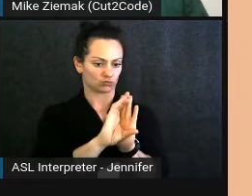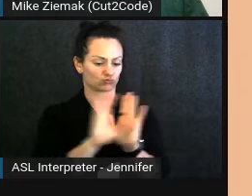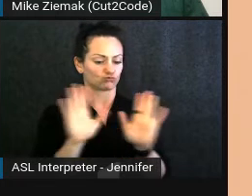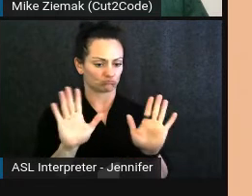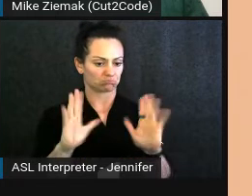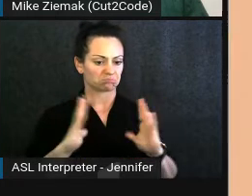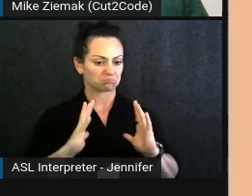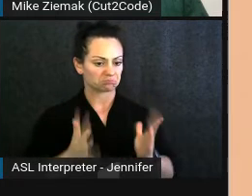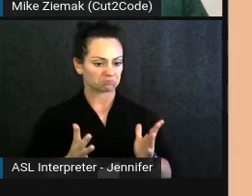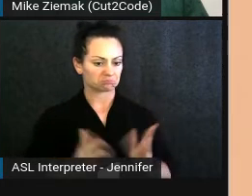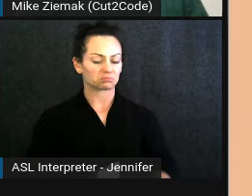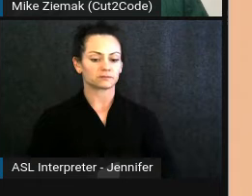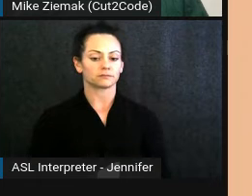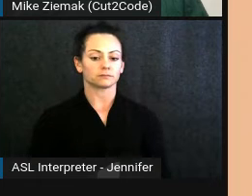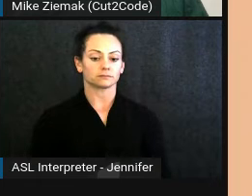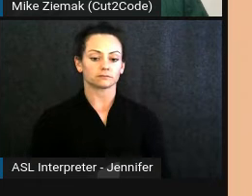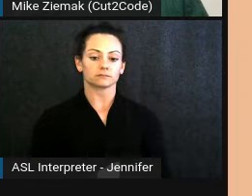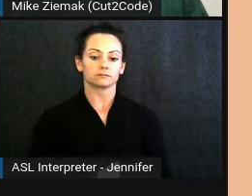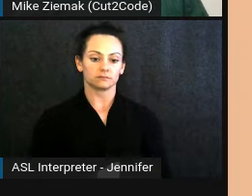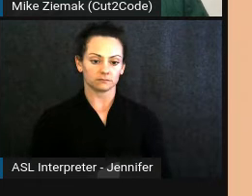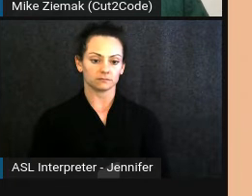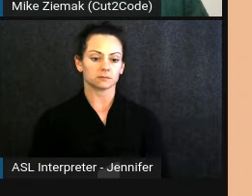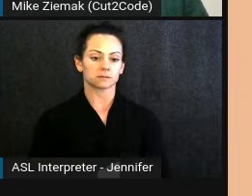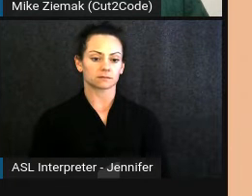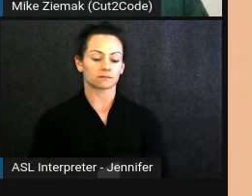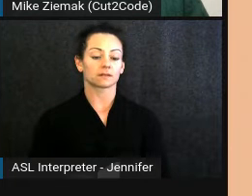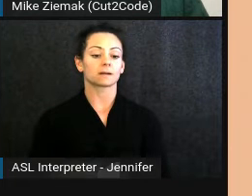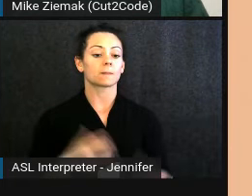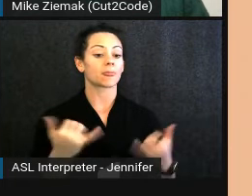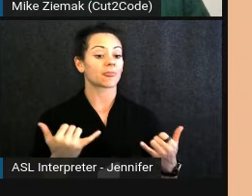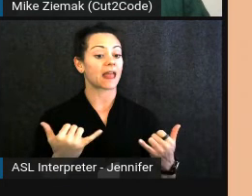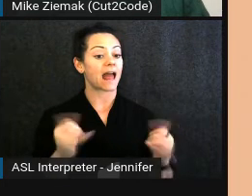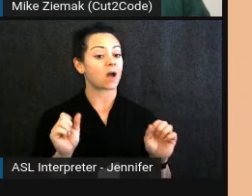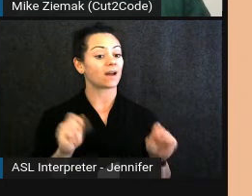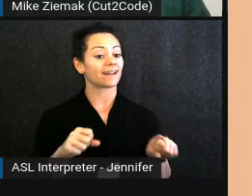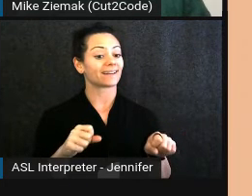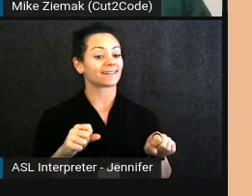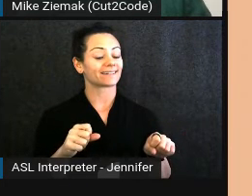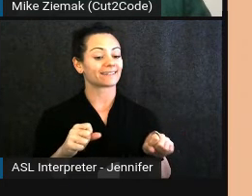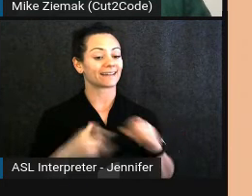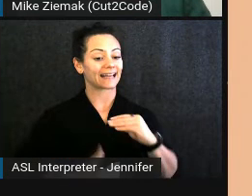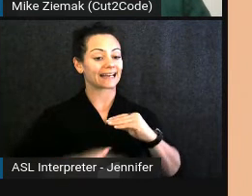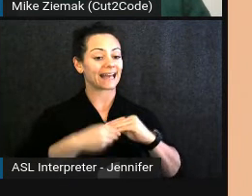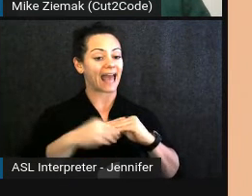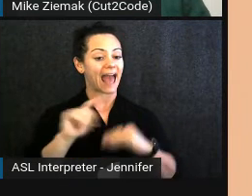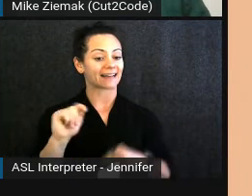All right. We have alternative text. We can insert some old text here like